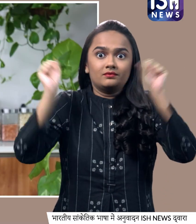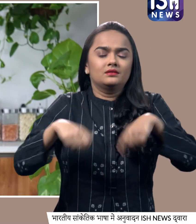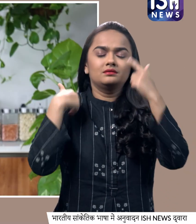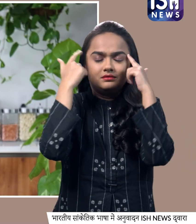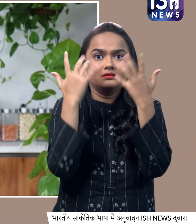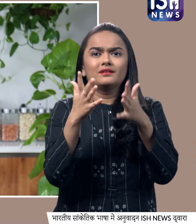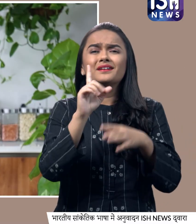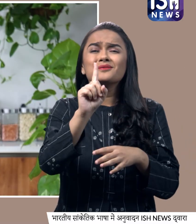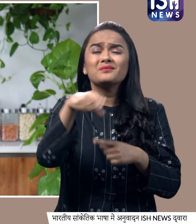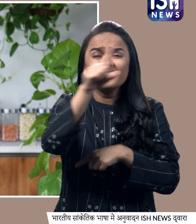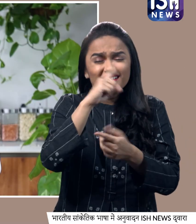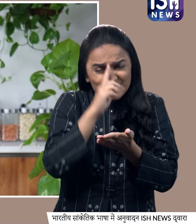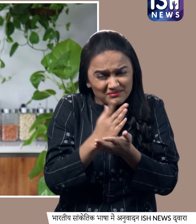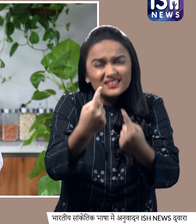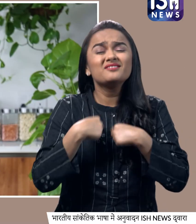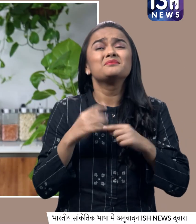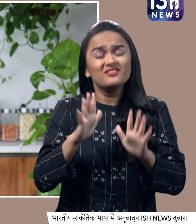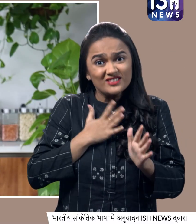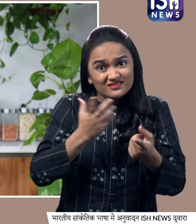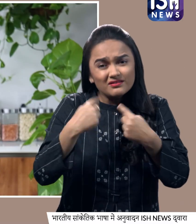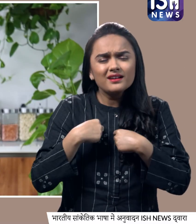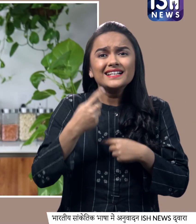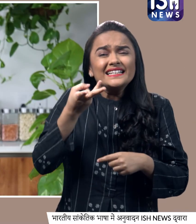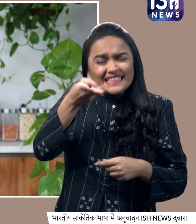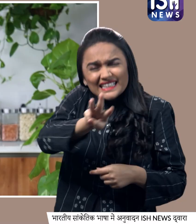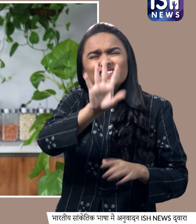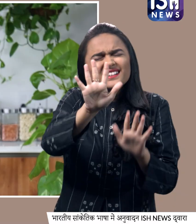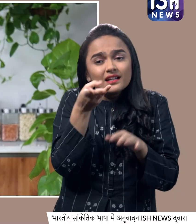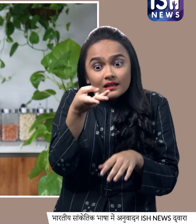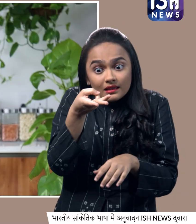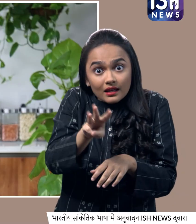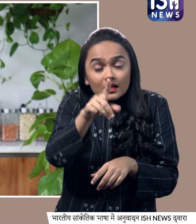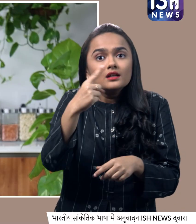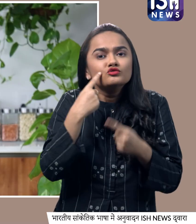but trust me, for 3 days, JUST 3 days